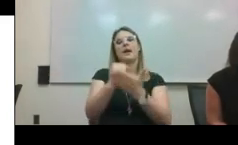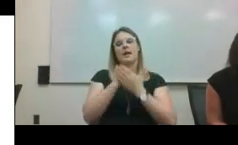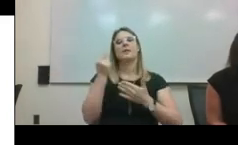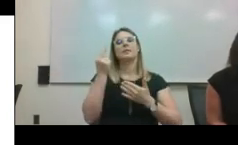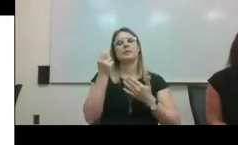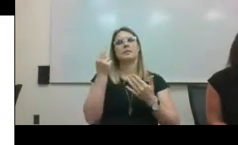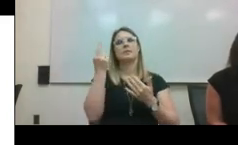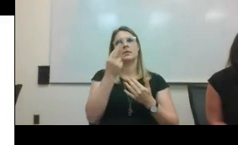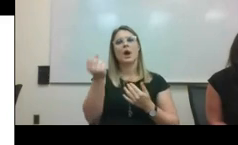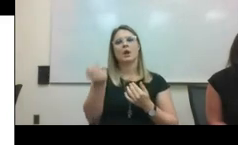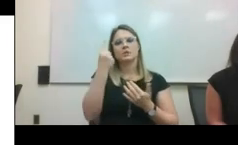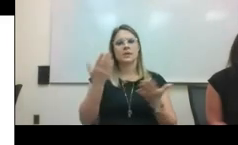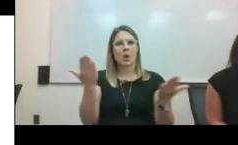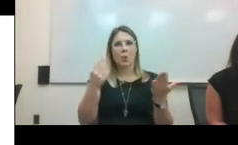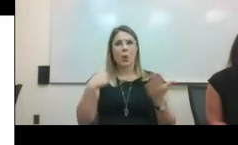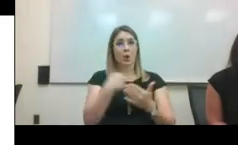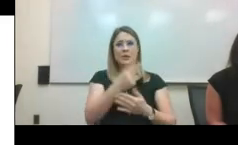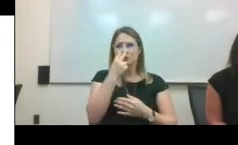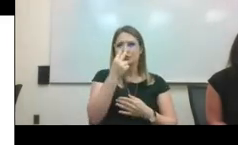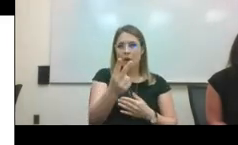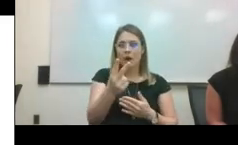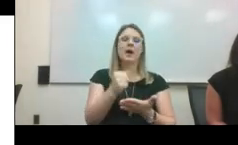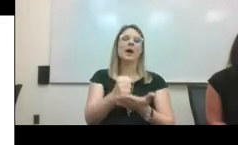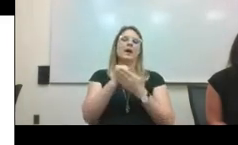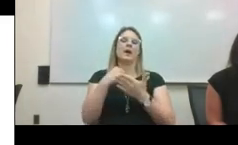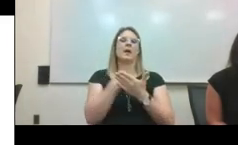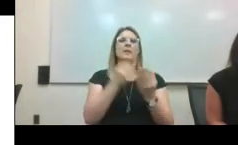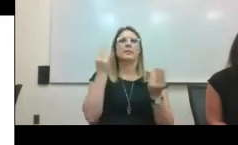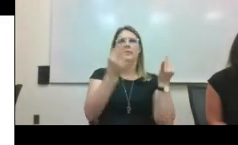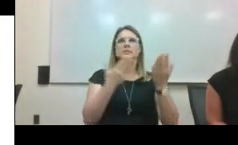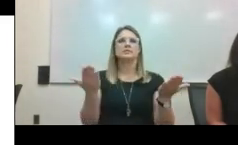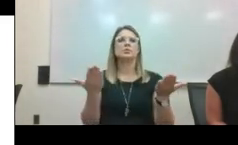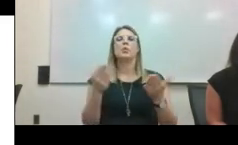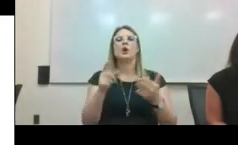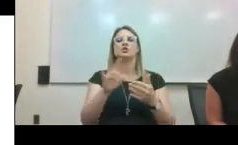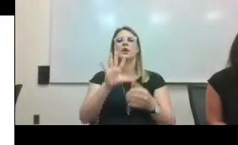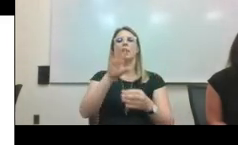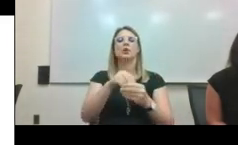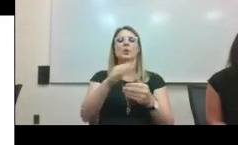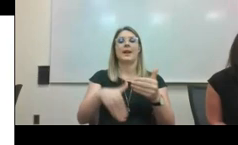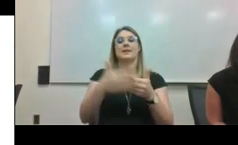and then also help us think about what should we do for the next round. And you'll see on one of the next slides,